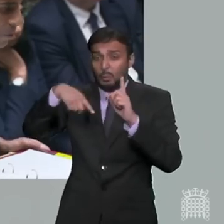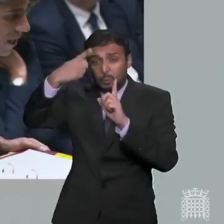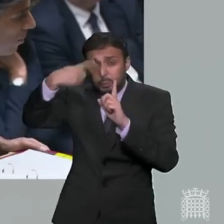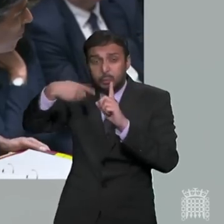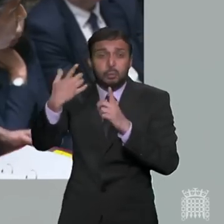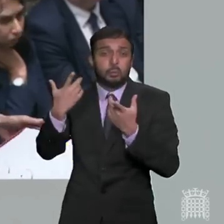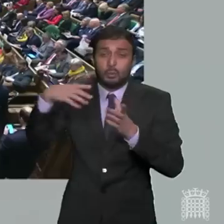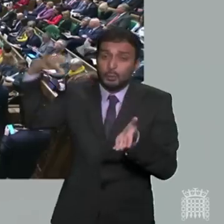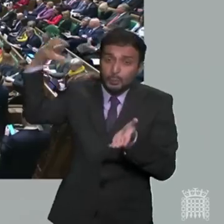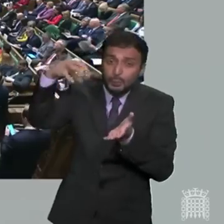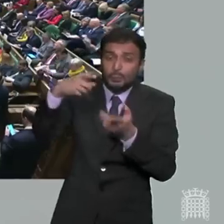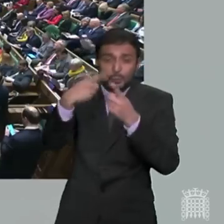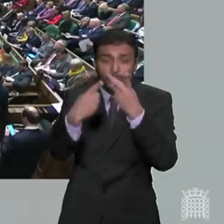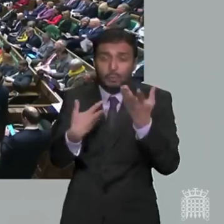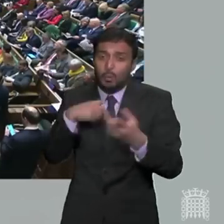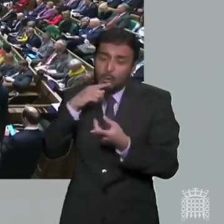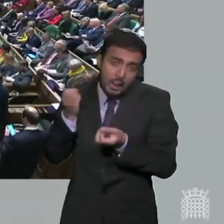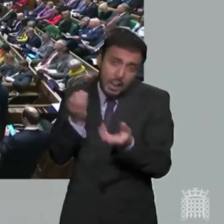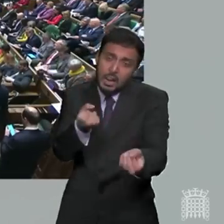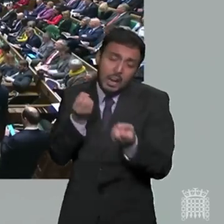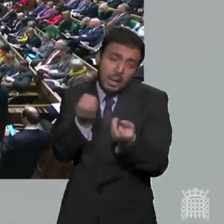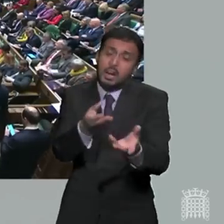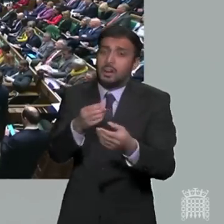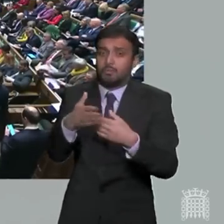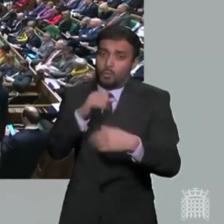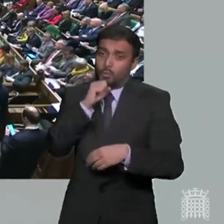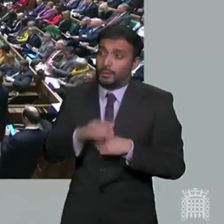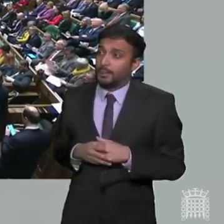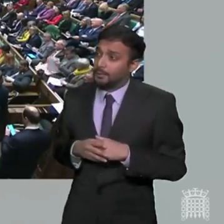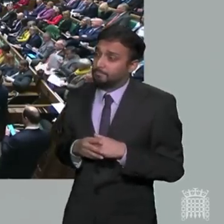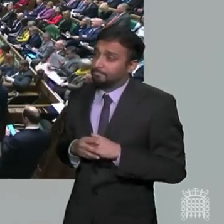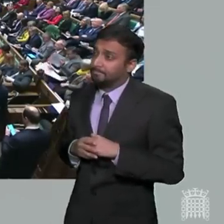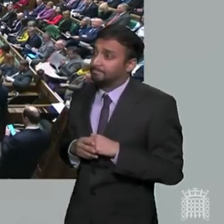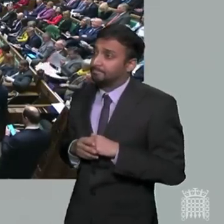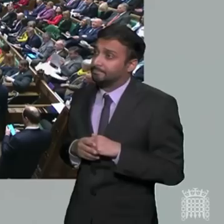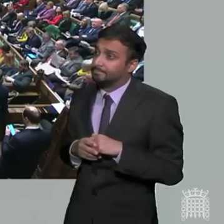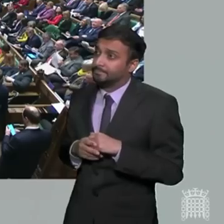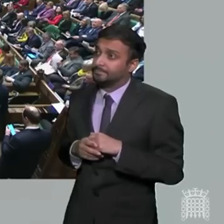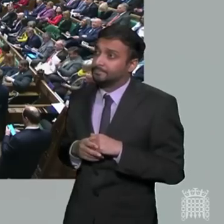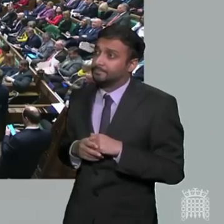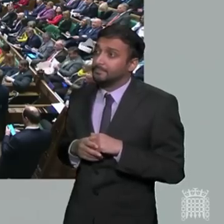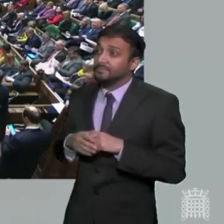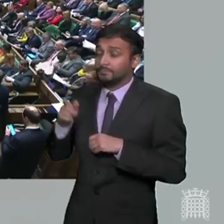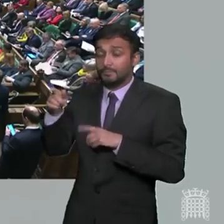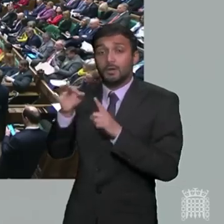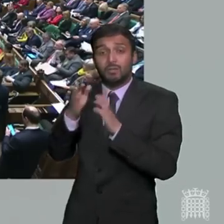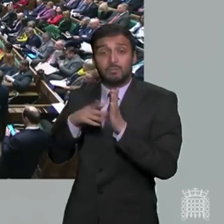we will keep on delivering. John Penrose (Weston-super-Mare) (Con) Q9. The Prime Minister has rightly promised to recruit a successor to Lord Geidt as his ethics